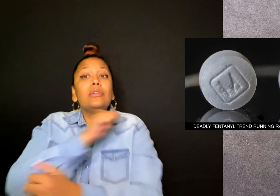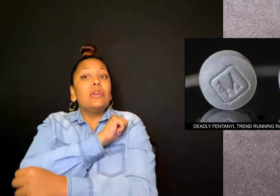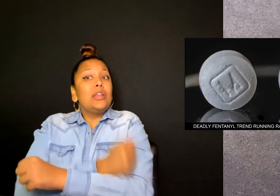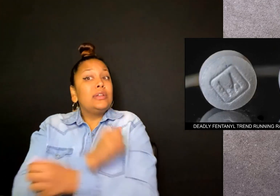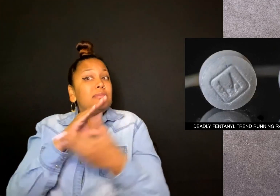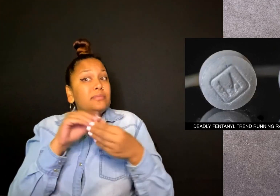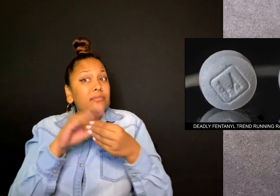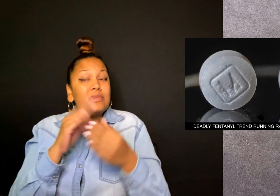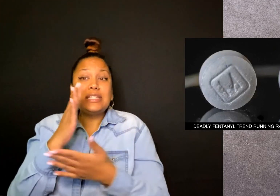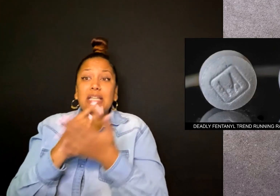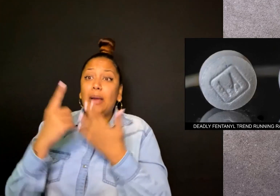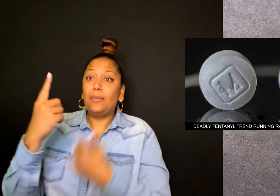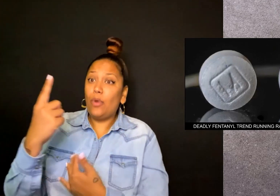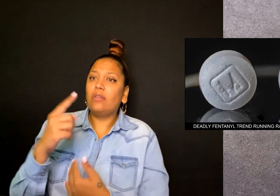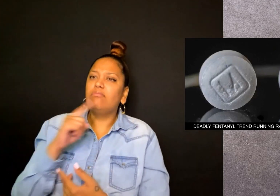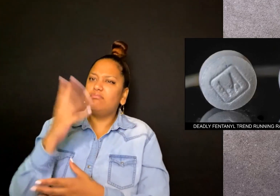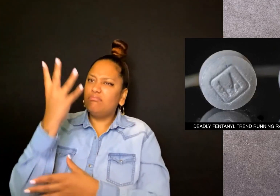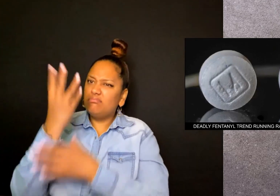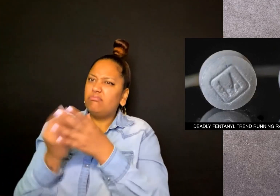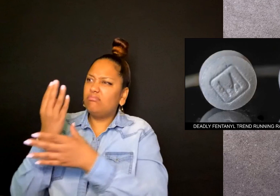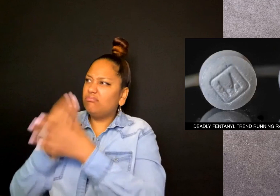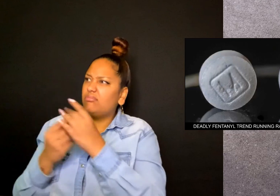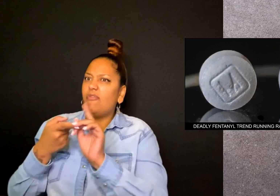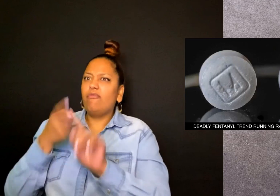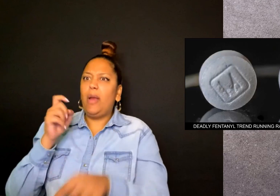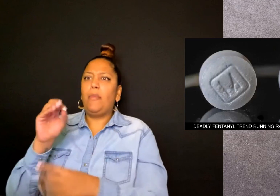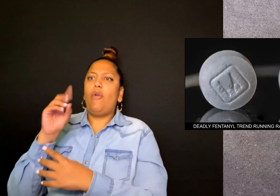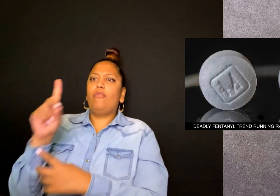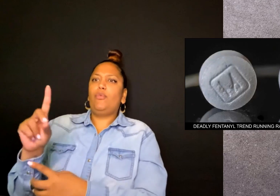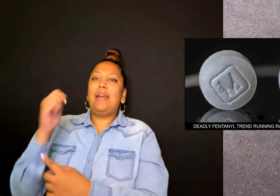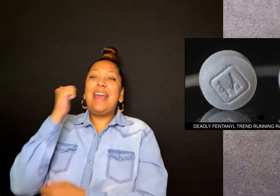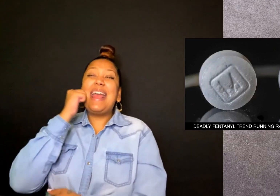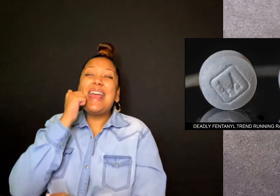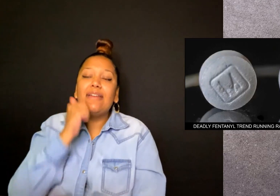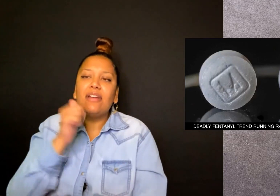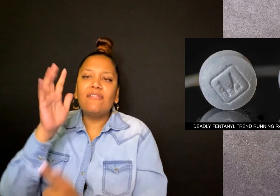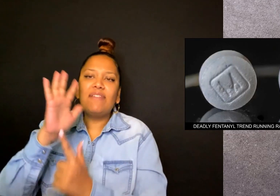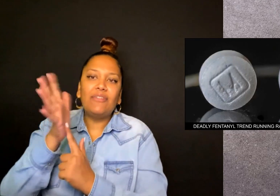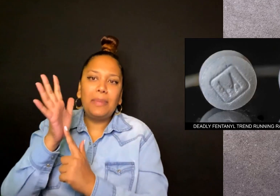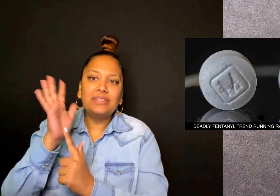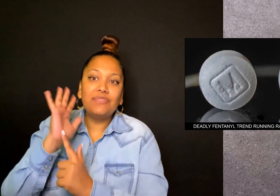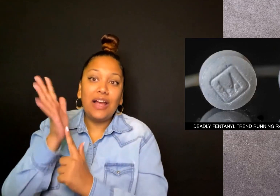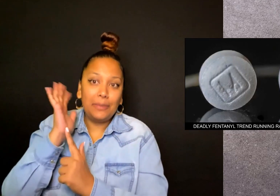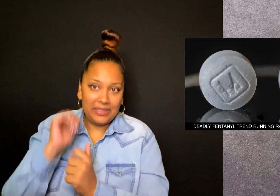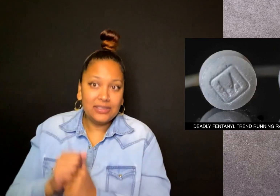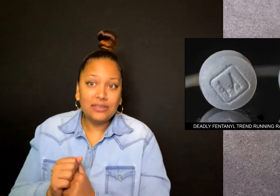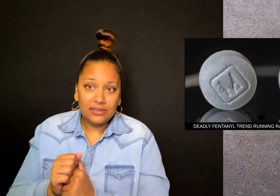it's so bad authorities say someone is dying from an overdose every five minutes